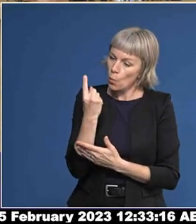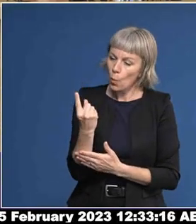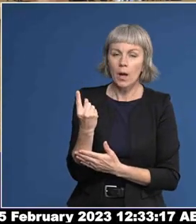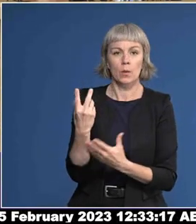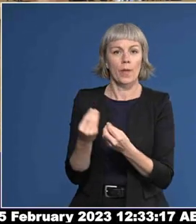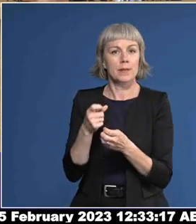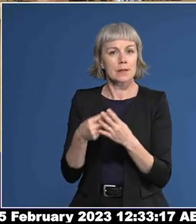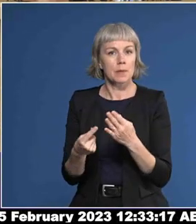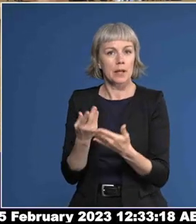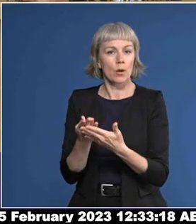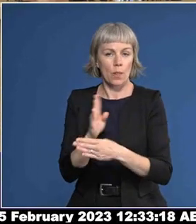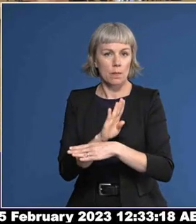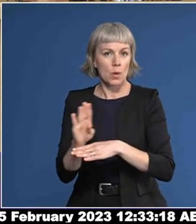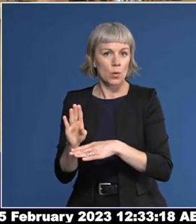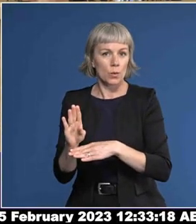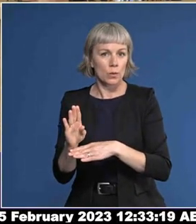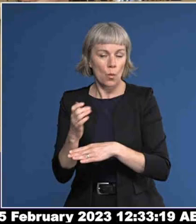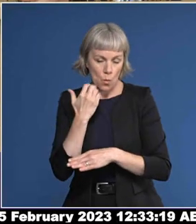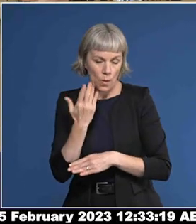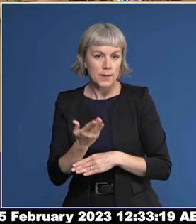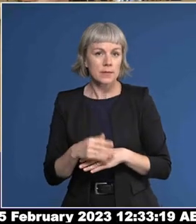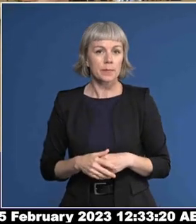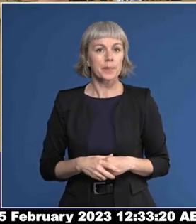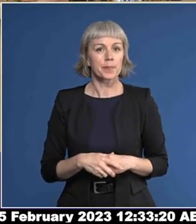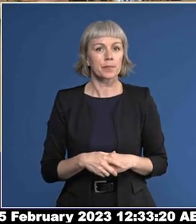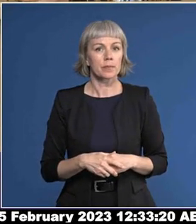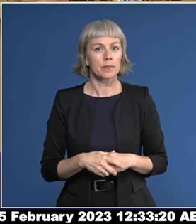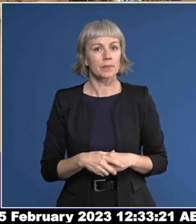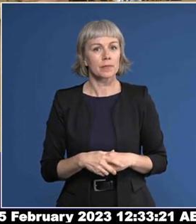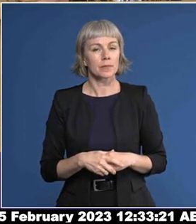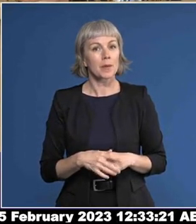And, likewise, we also value the voice of parents and carers.